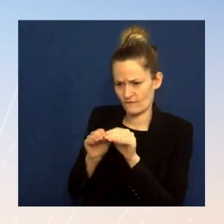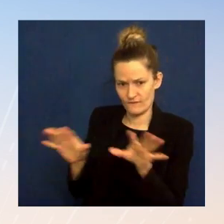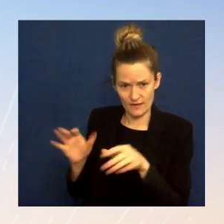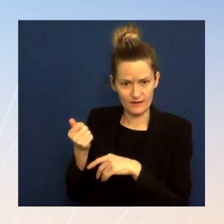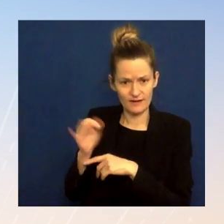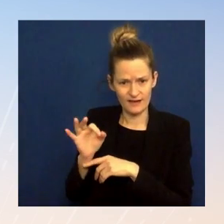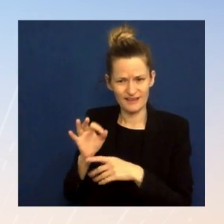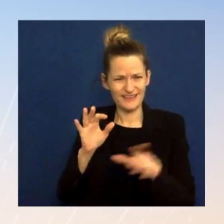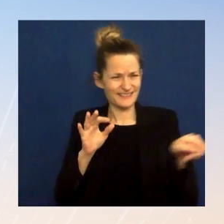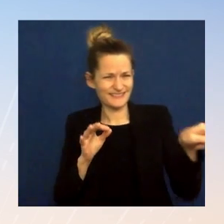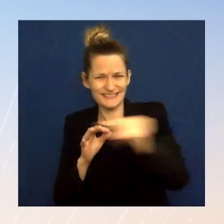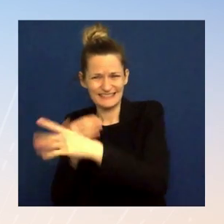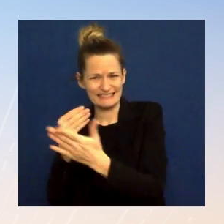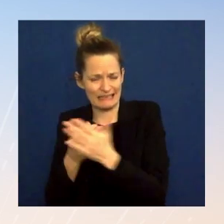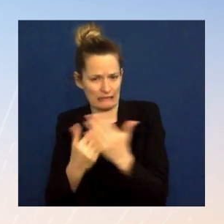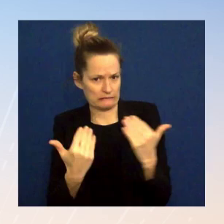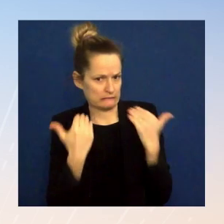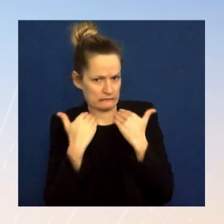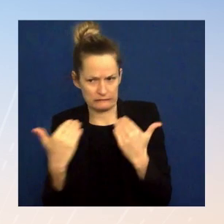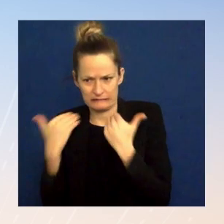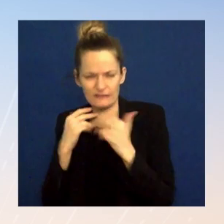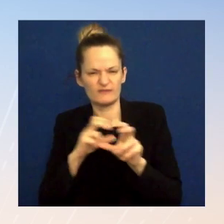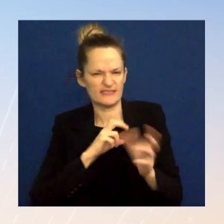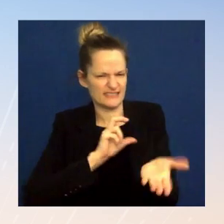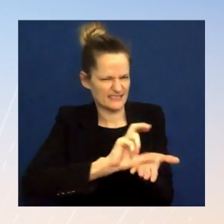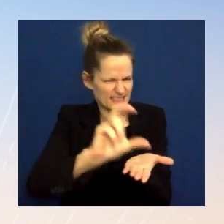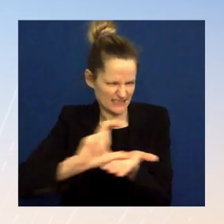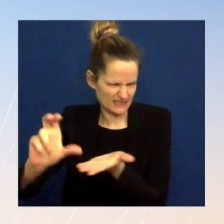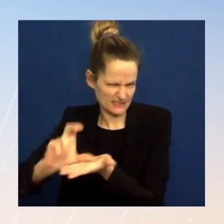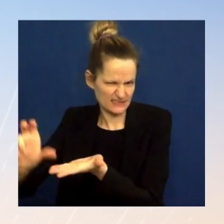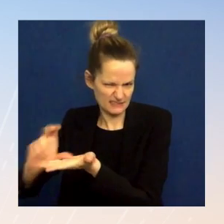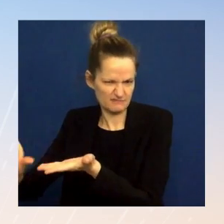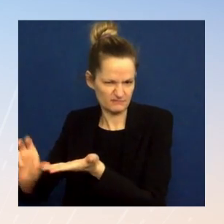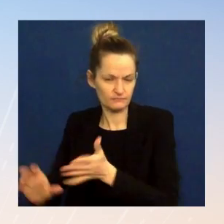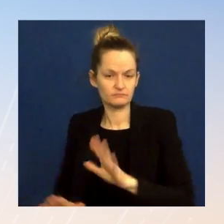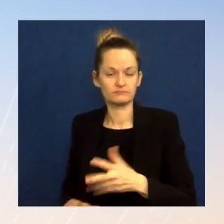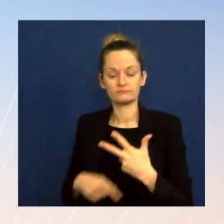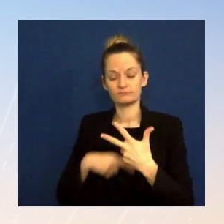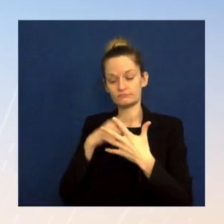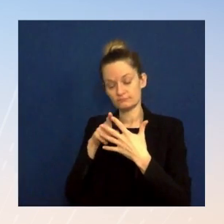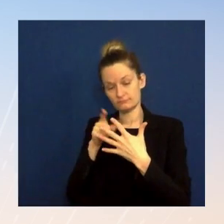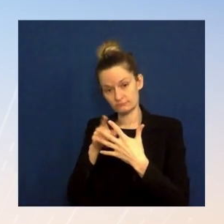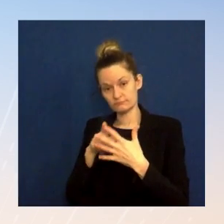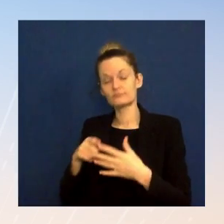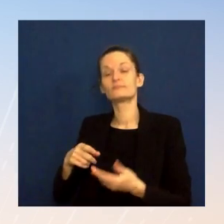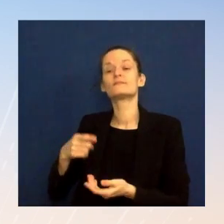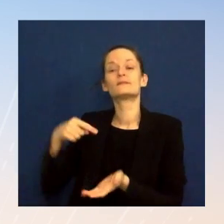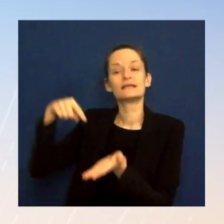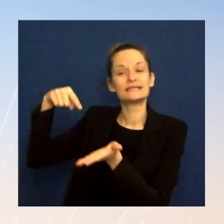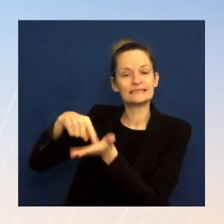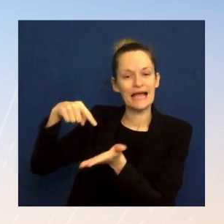The second is debt relief -- forms of debt relief that we want all of the G20 countries to sign on to together,